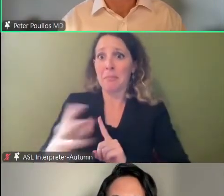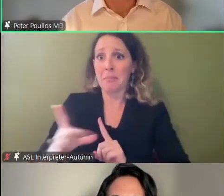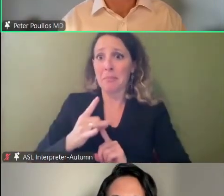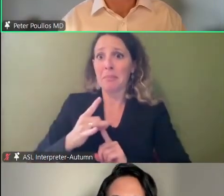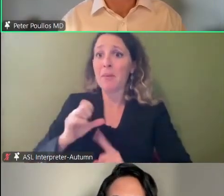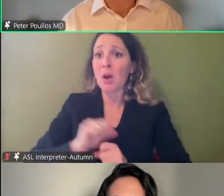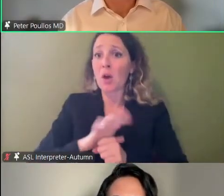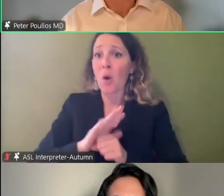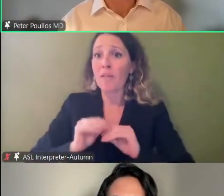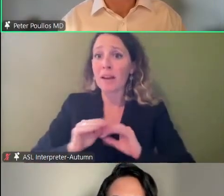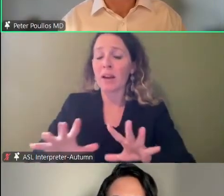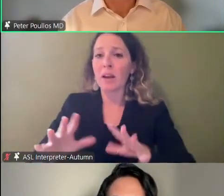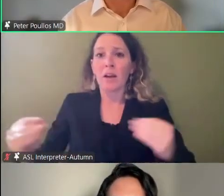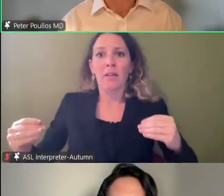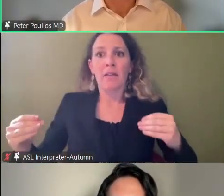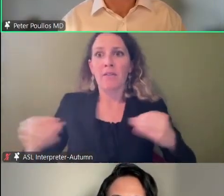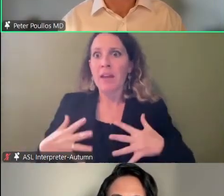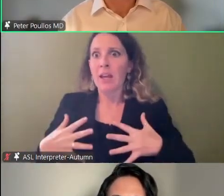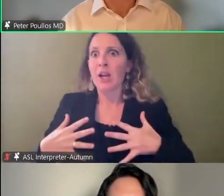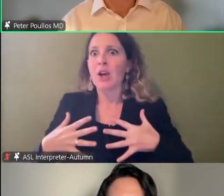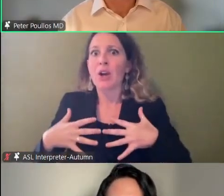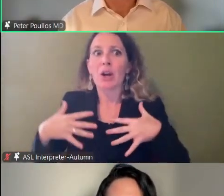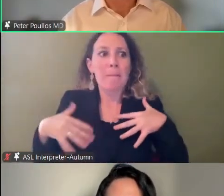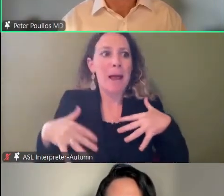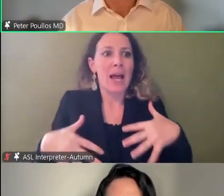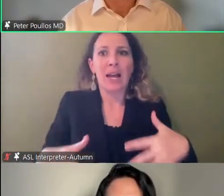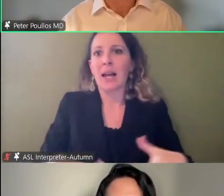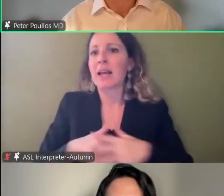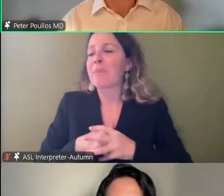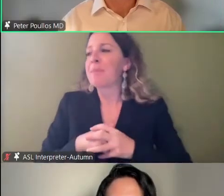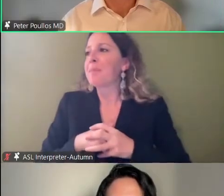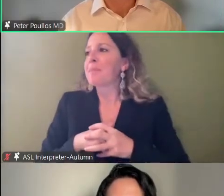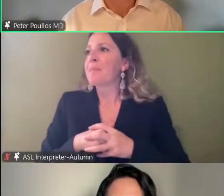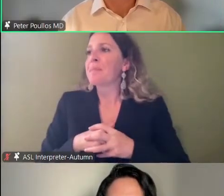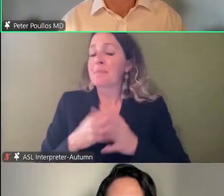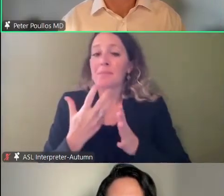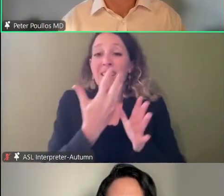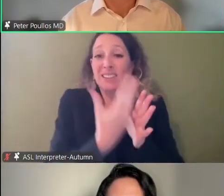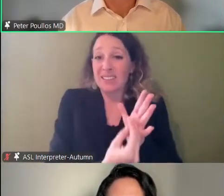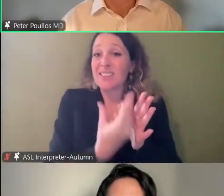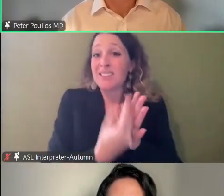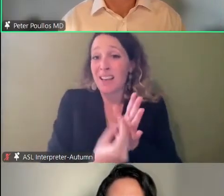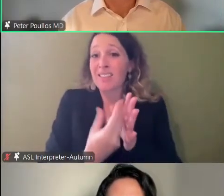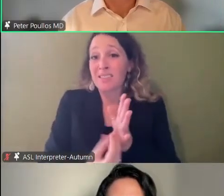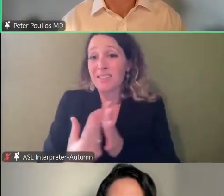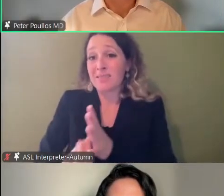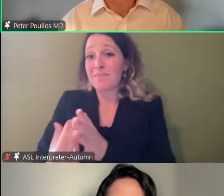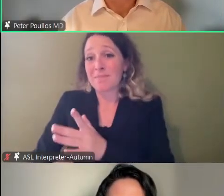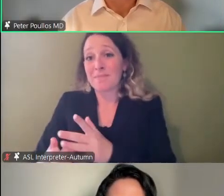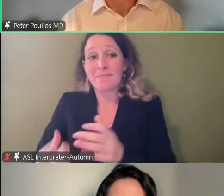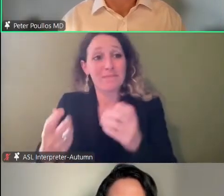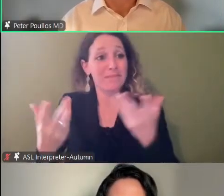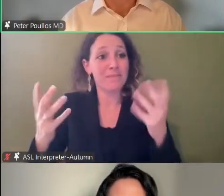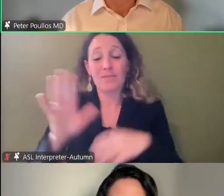Fear and, in some cases, panic set in as the deaths mounted worldwide. And these are